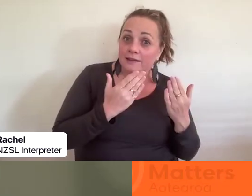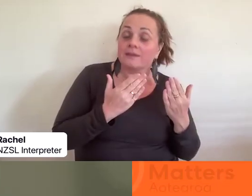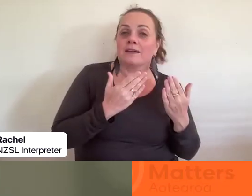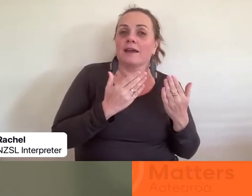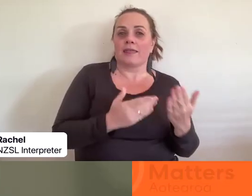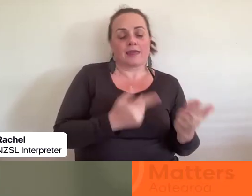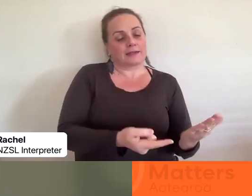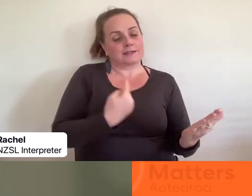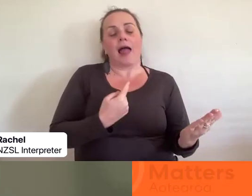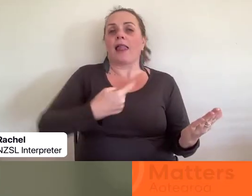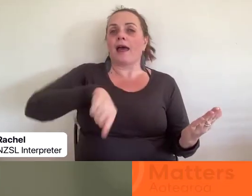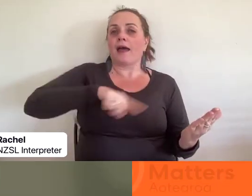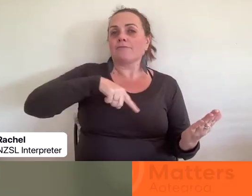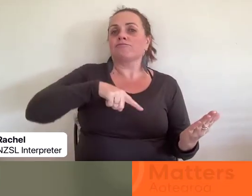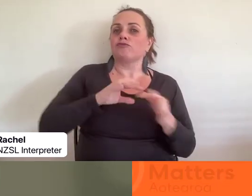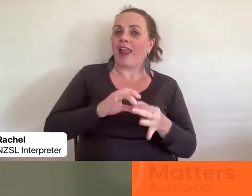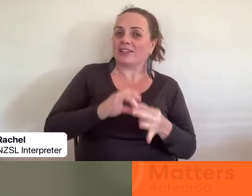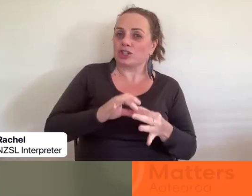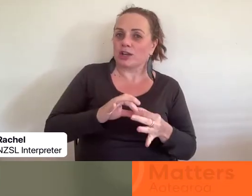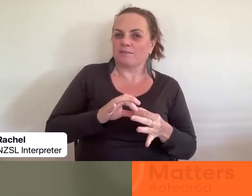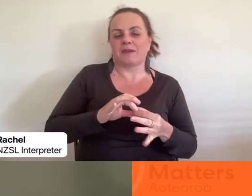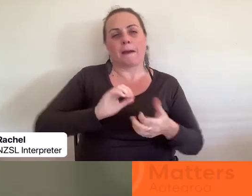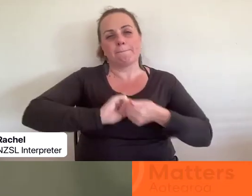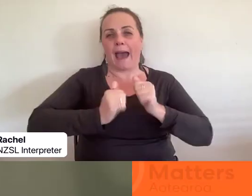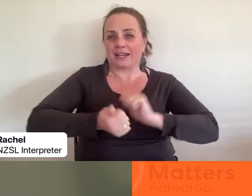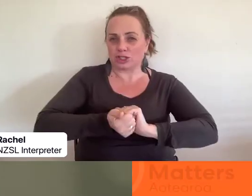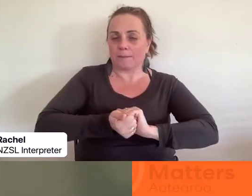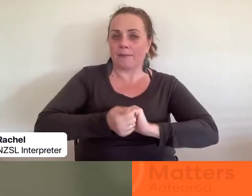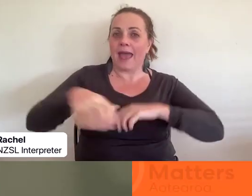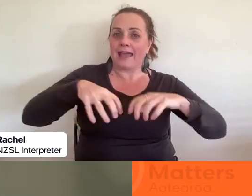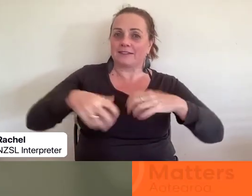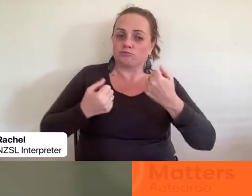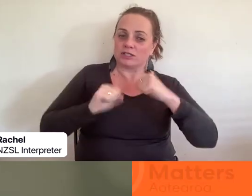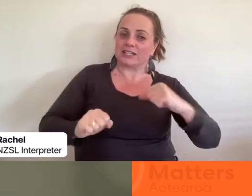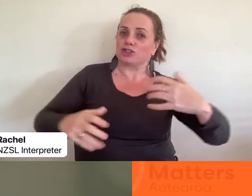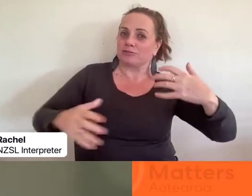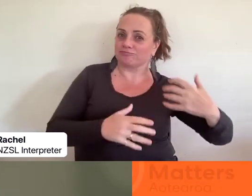our relationship based on partnership and active protection. The New Zealand Bill